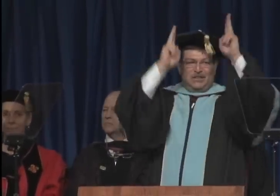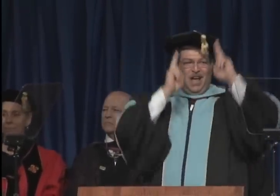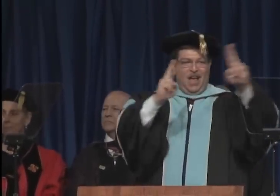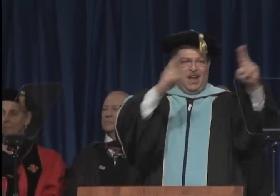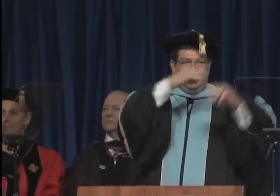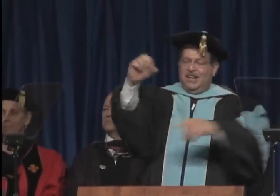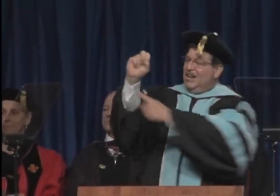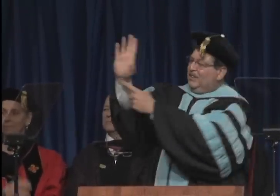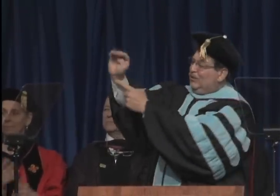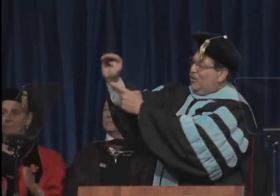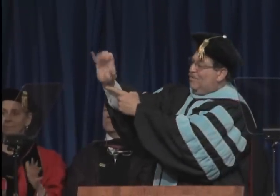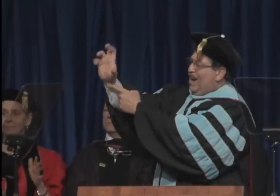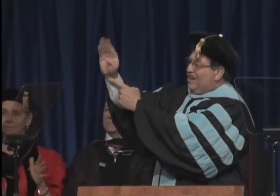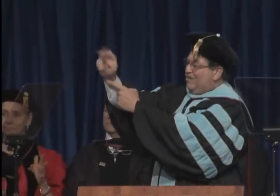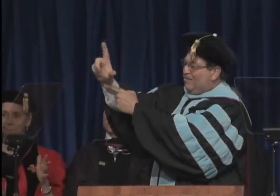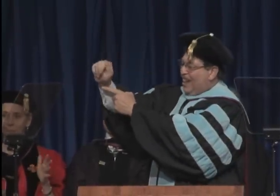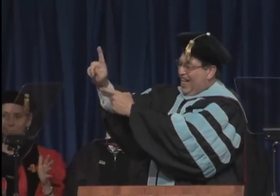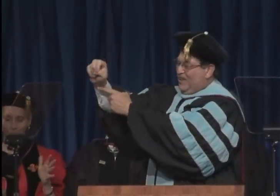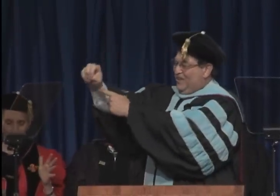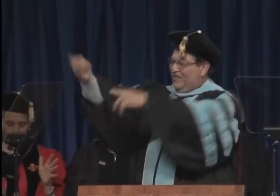Graduating with University Honors, Summa Cum Laude